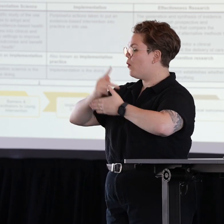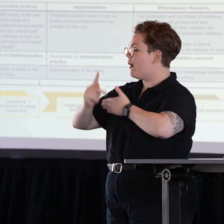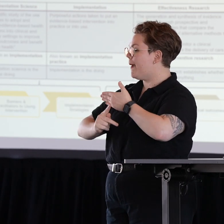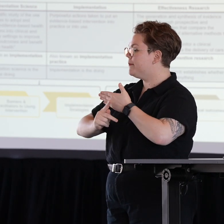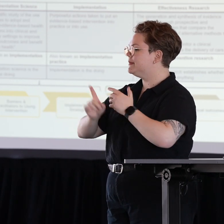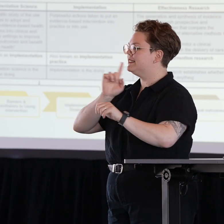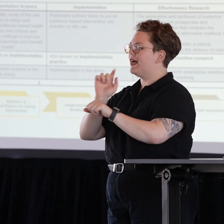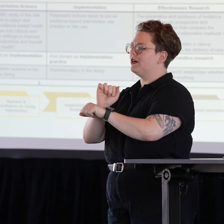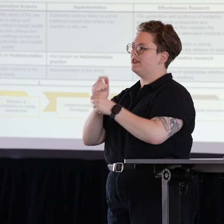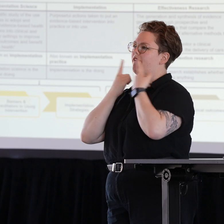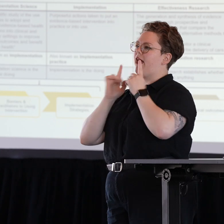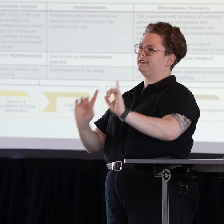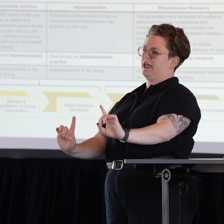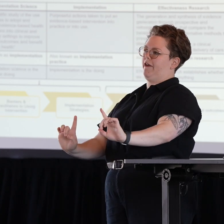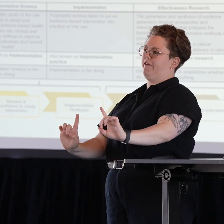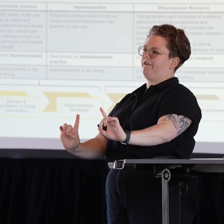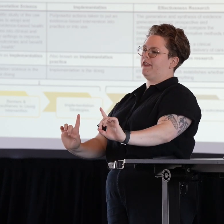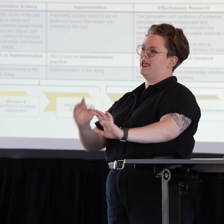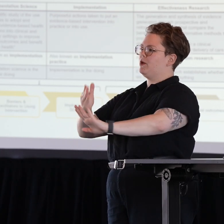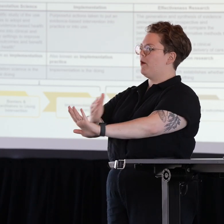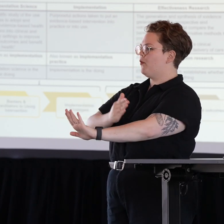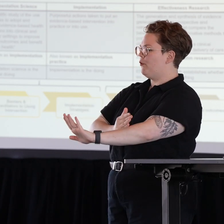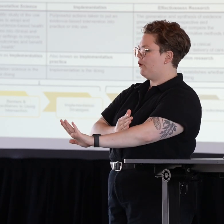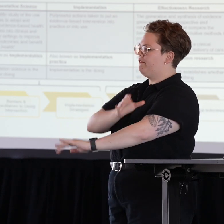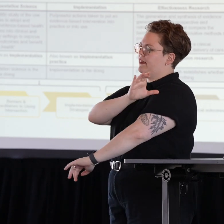effective at improving some clinical outcome of interest